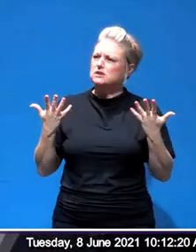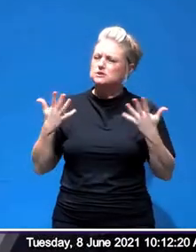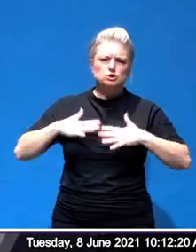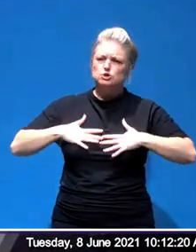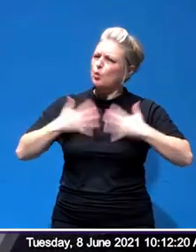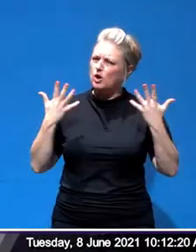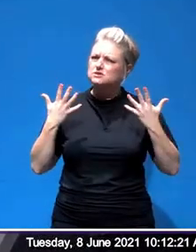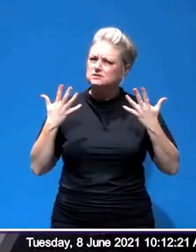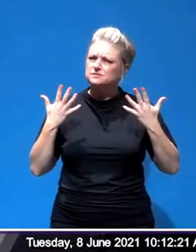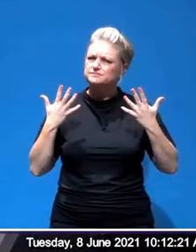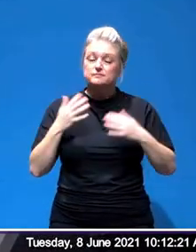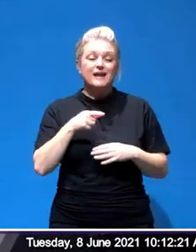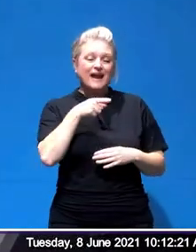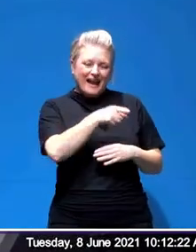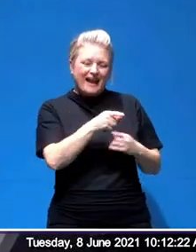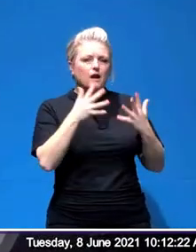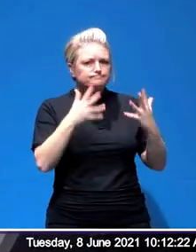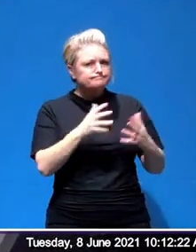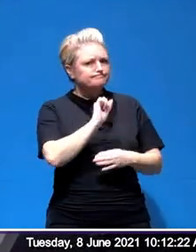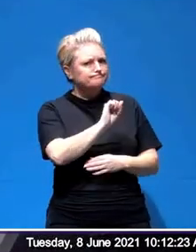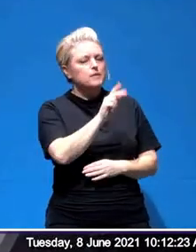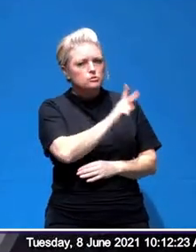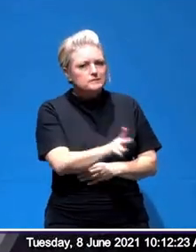which means he repeats the words and phrases that he hears.